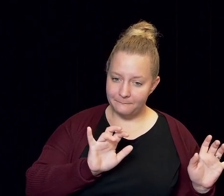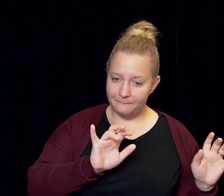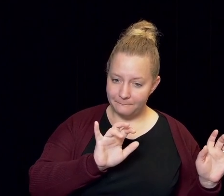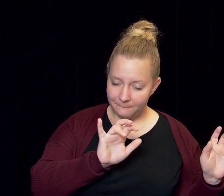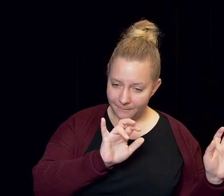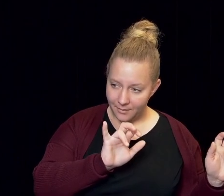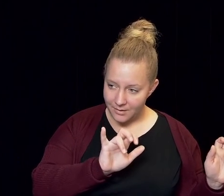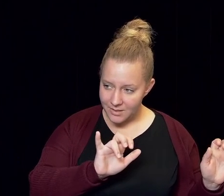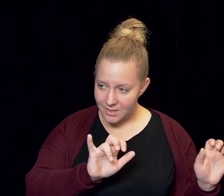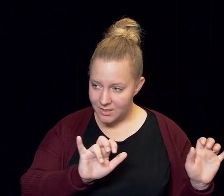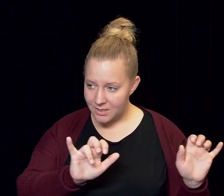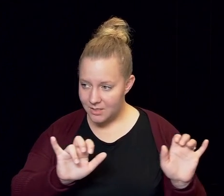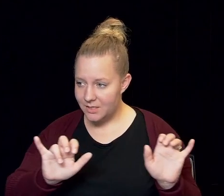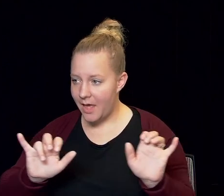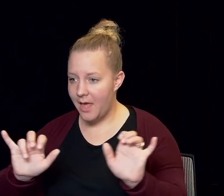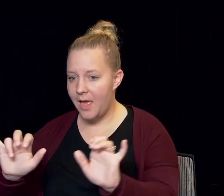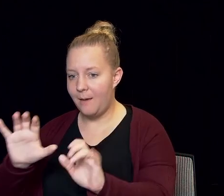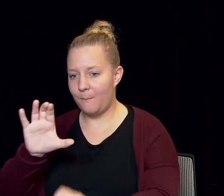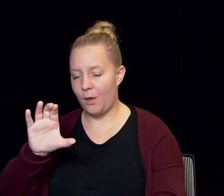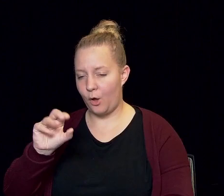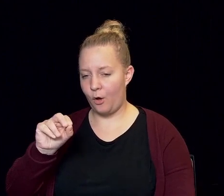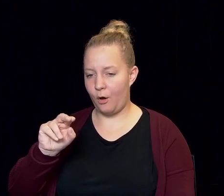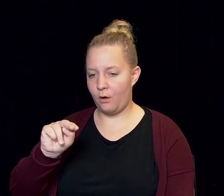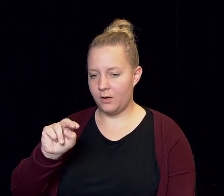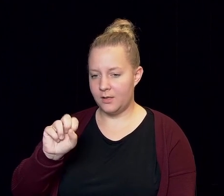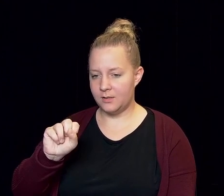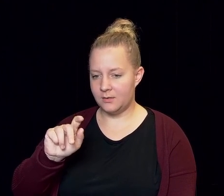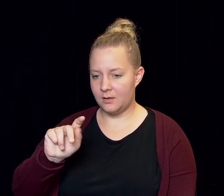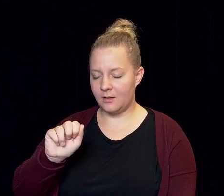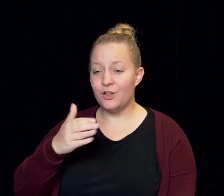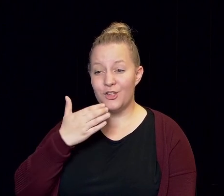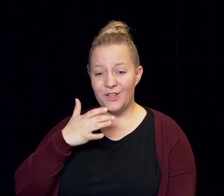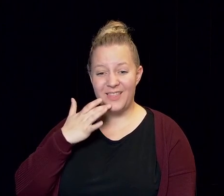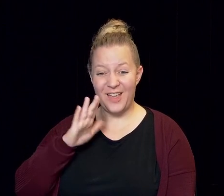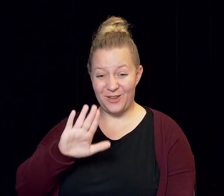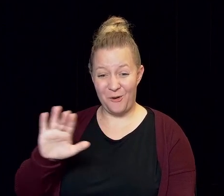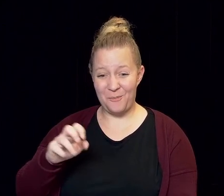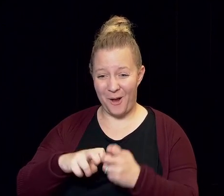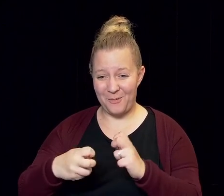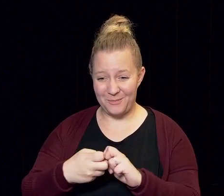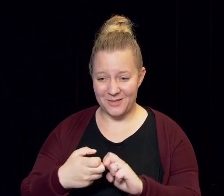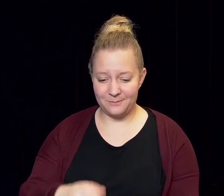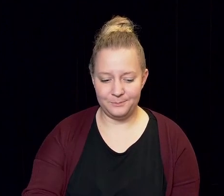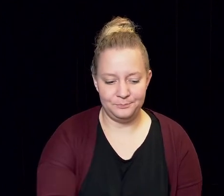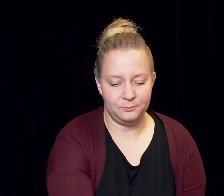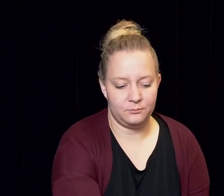or constant. All right! Good luck on your problems!